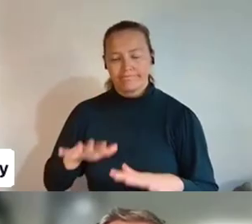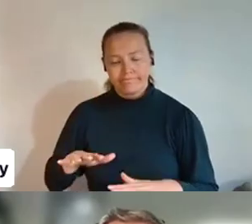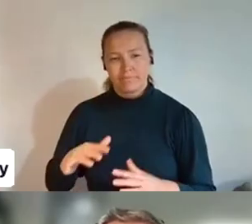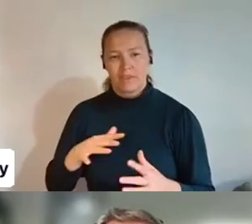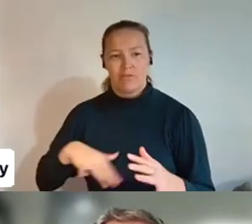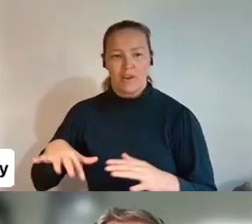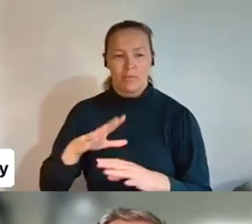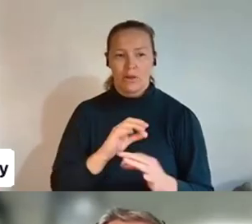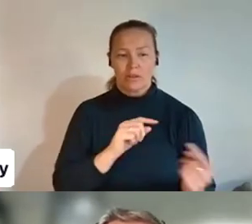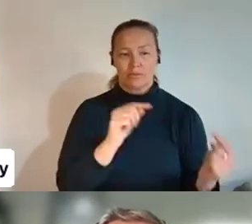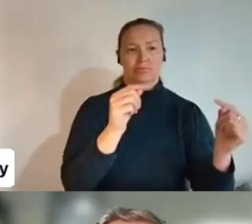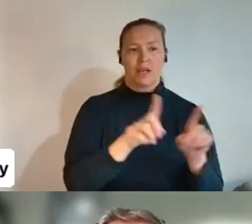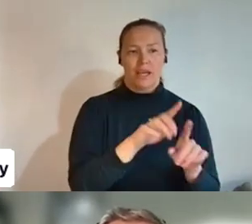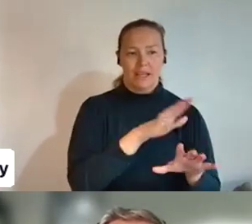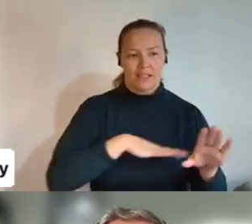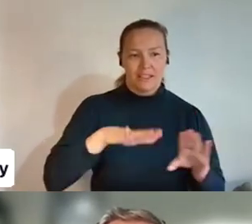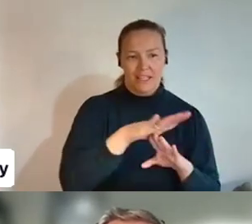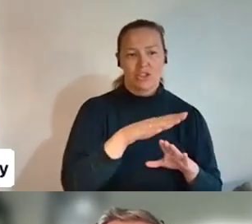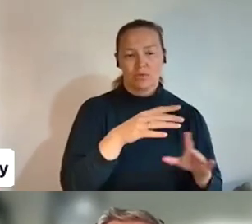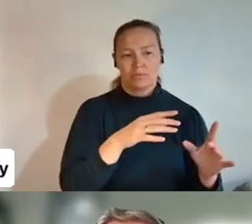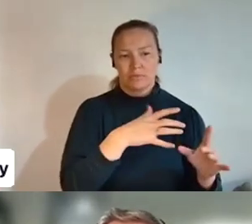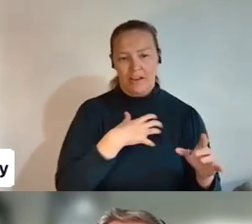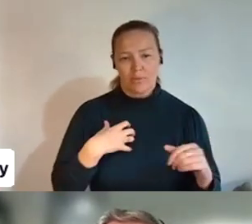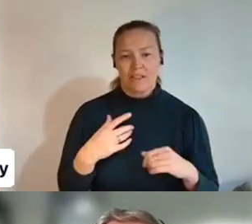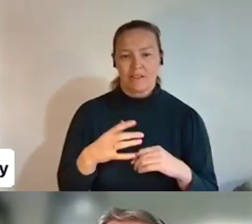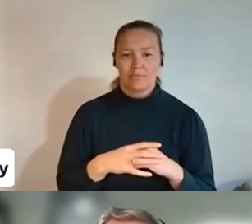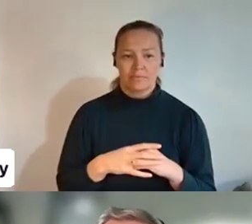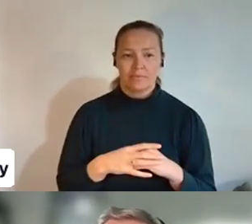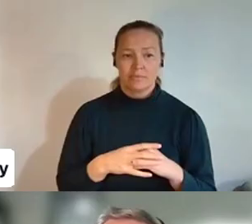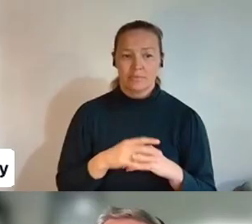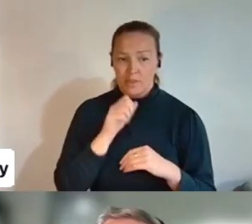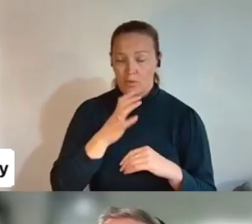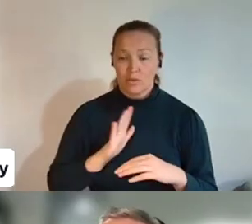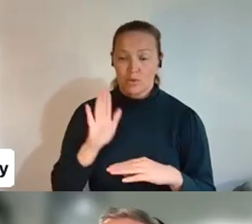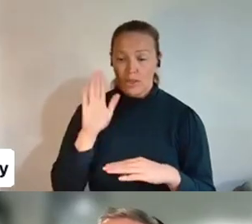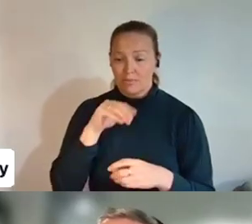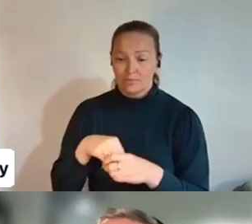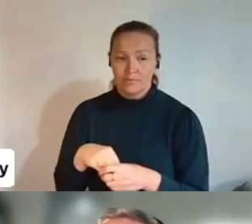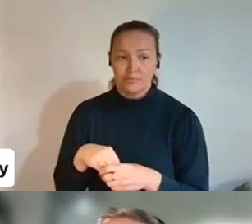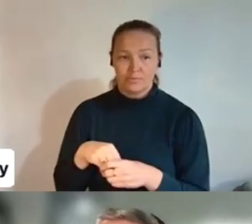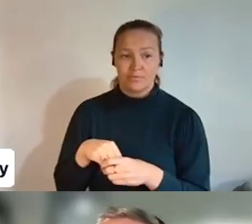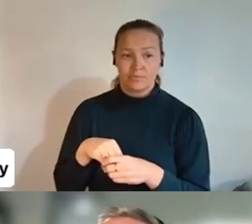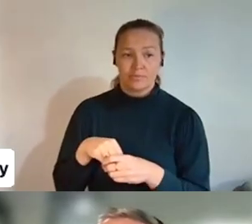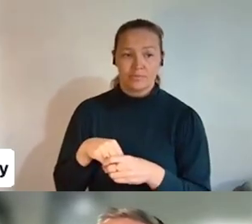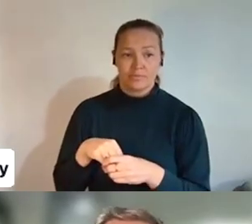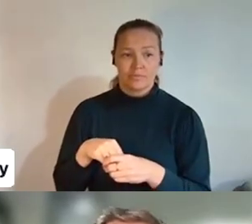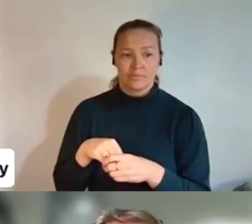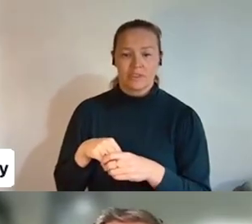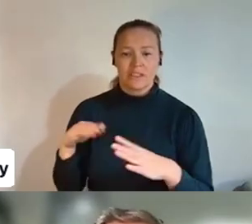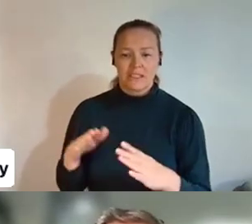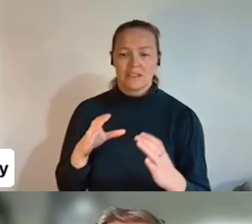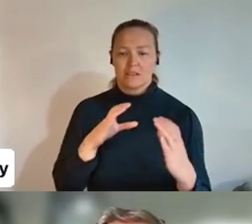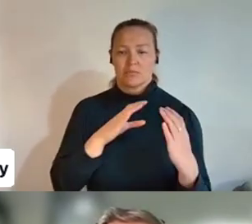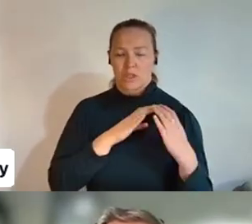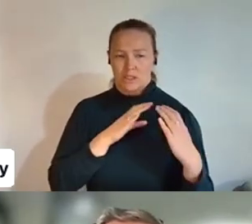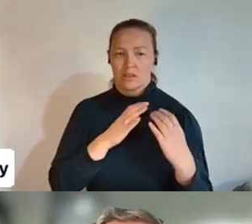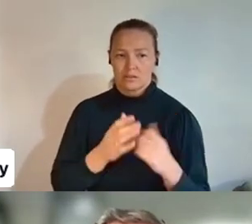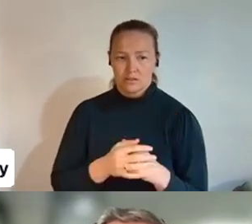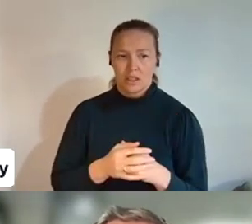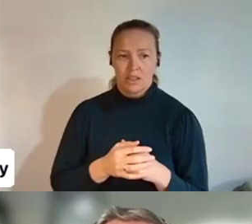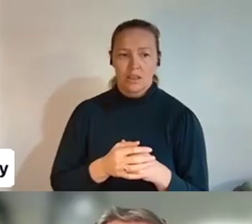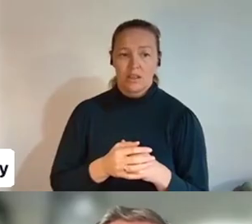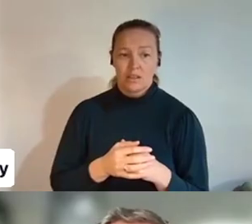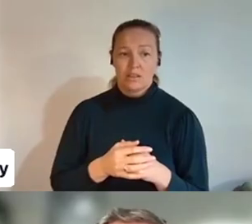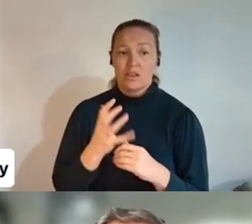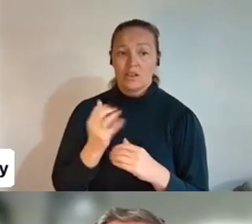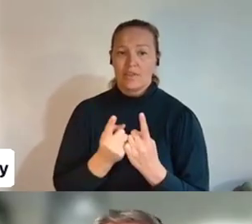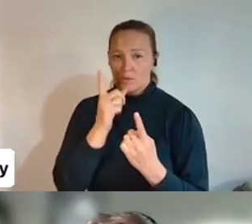and all of the stress and pressure that goes with that. So I think there are things we can do and we